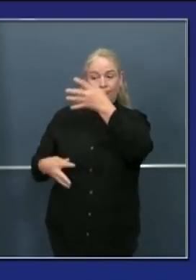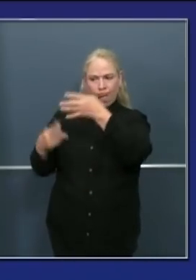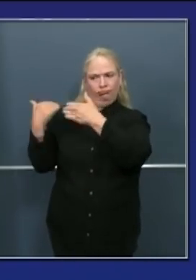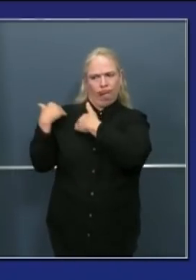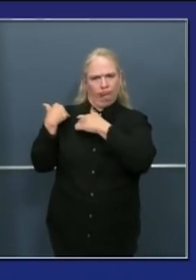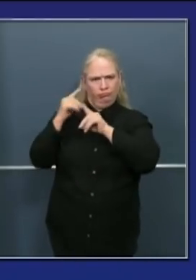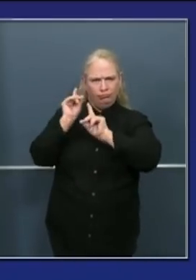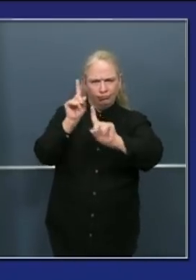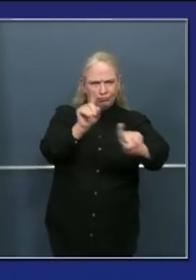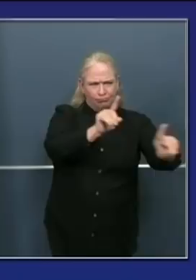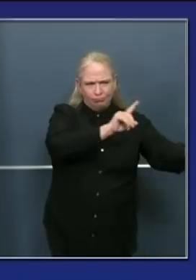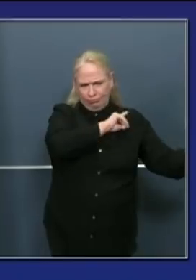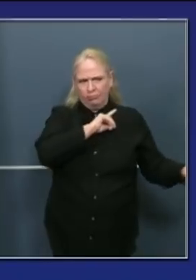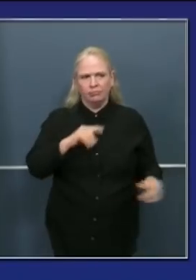ENFORCEMENT EFFORTS WITH THESE